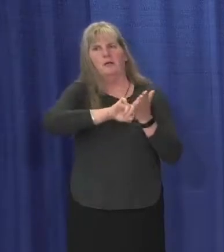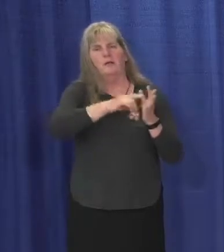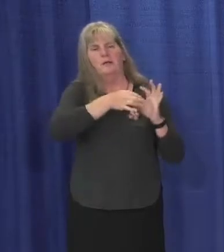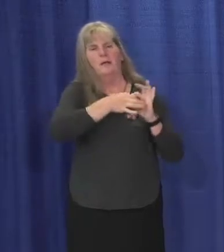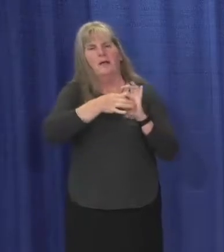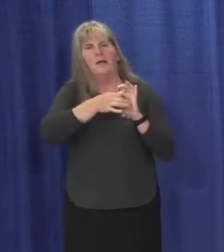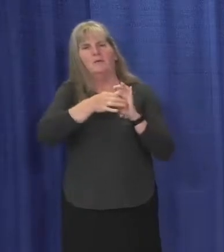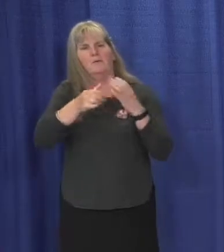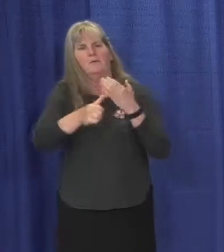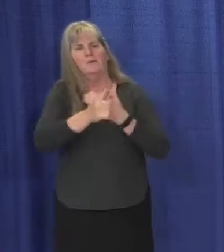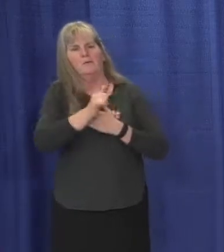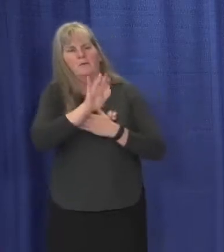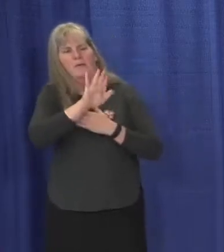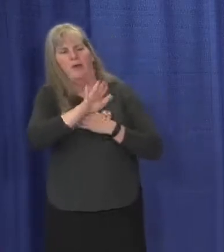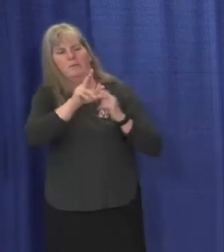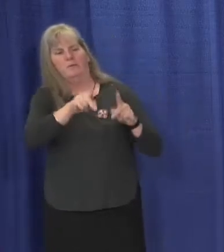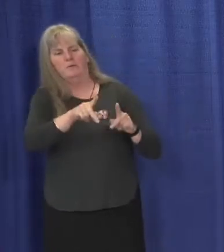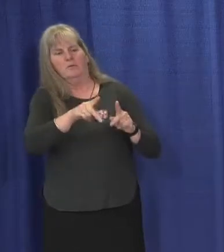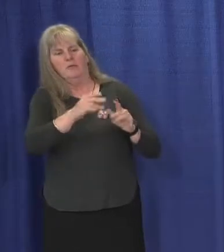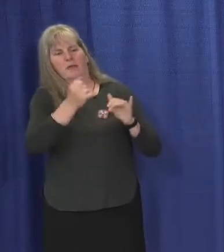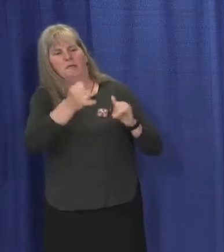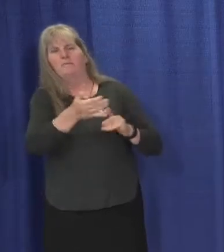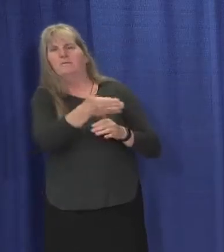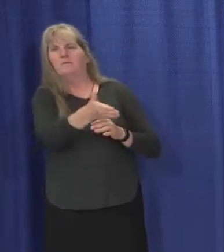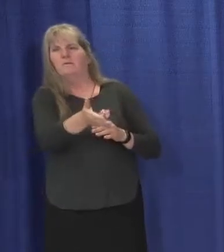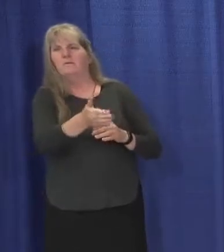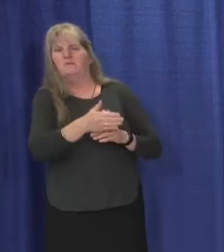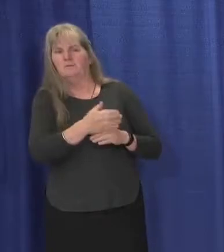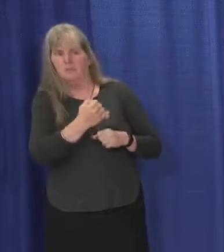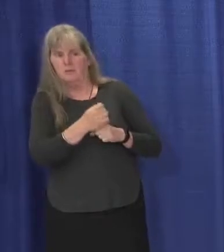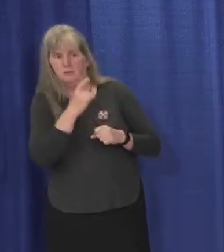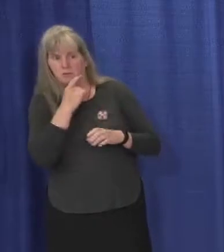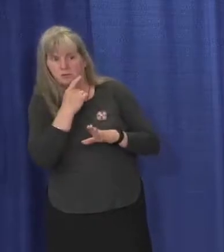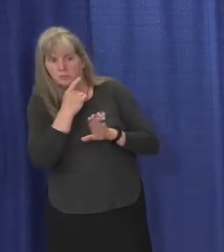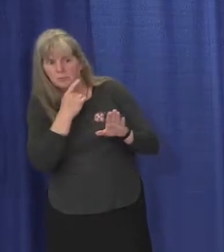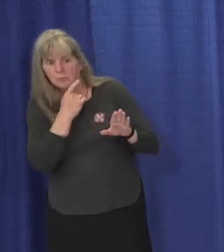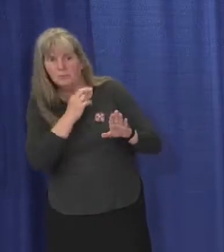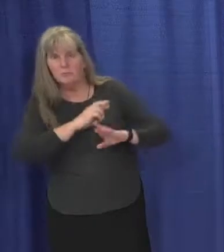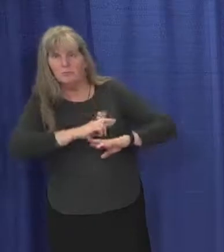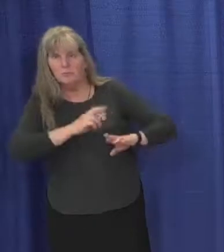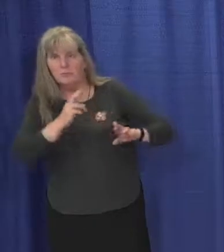according to risk of the contact and making sure they are there